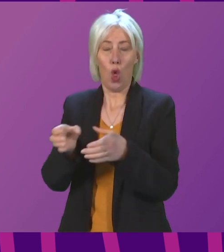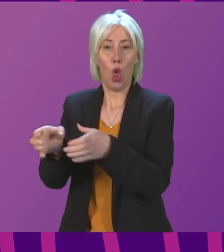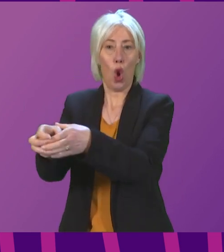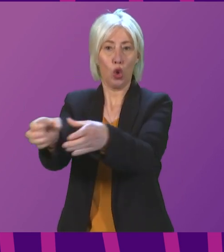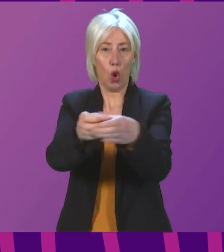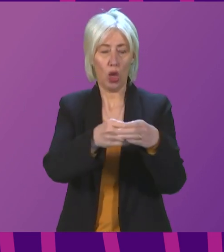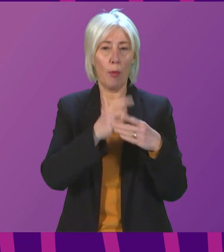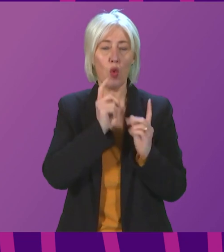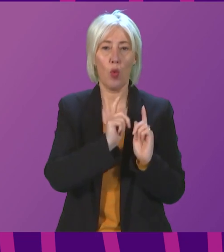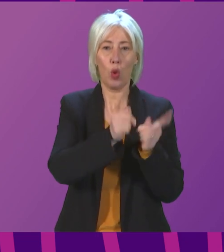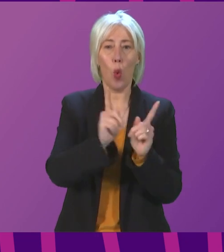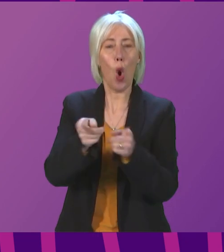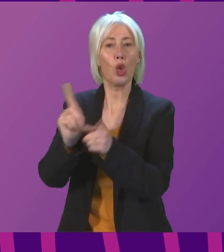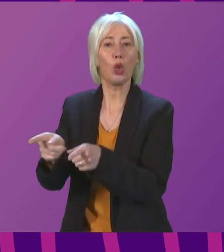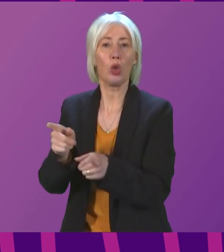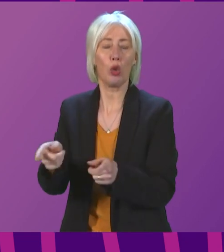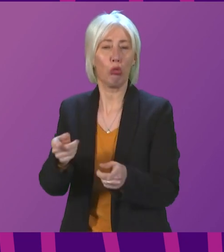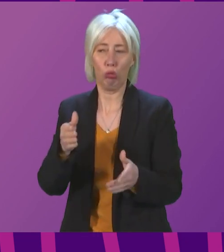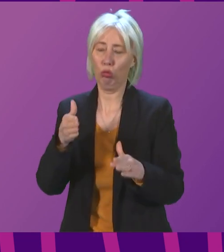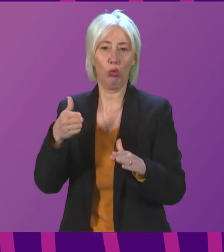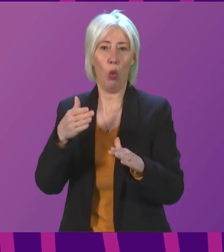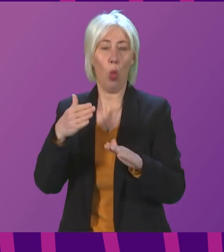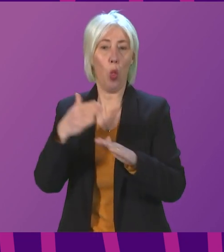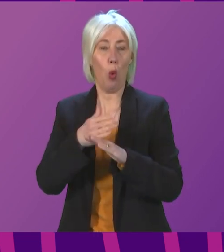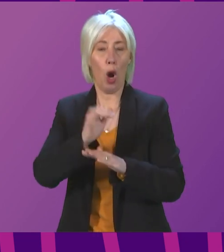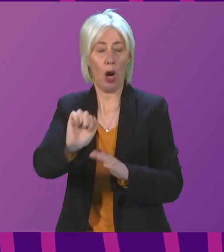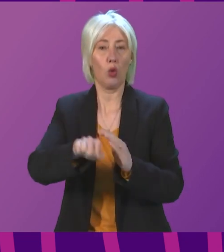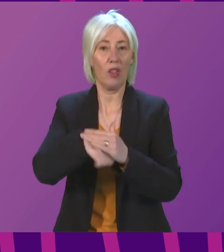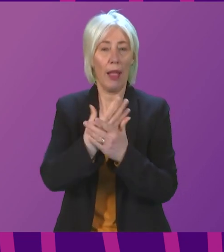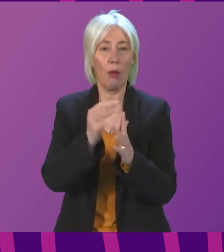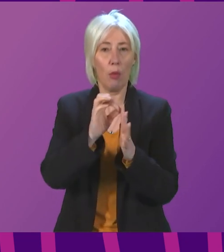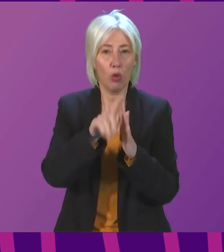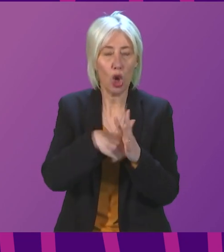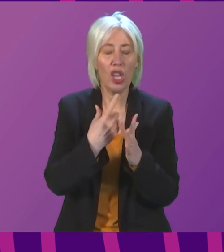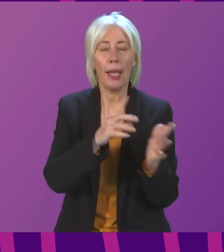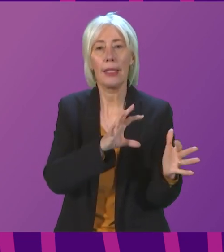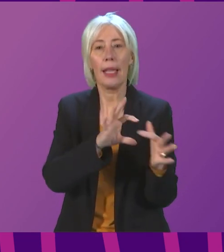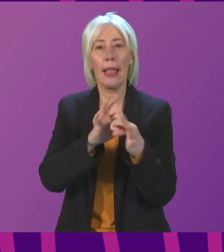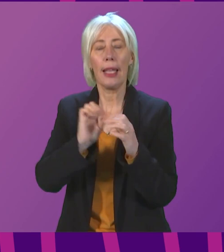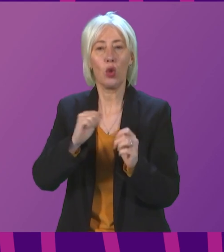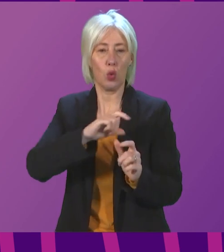be awarded the status to develop projects around our coast.